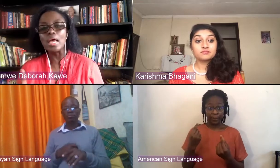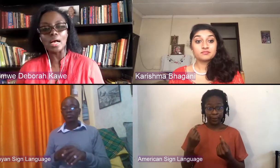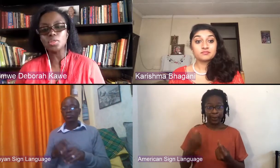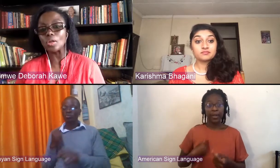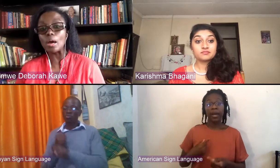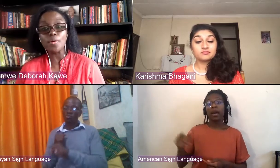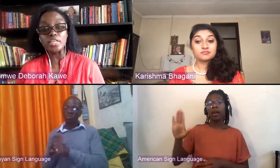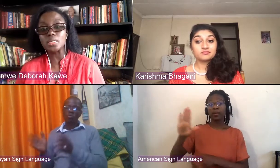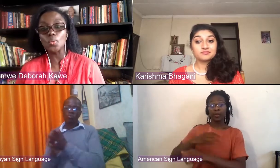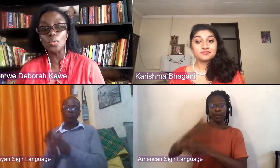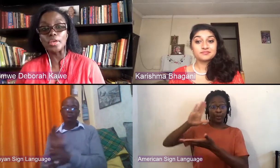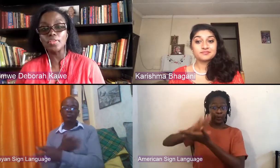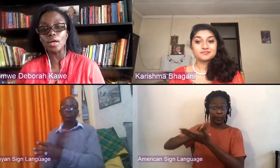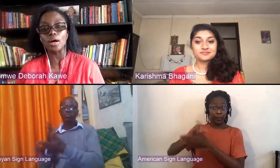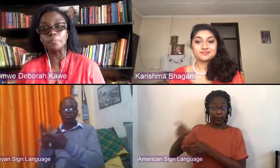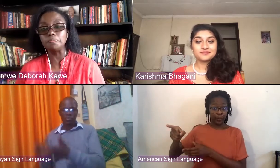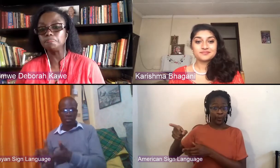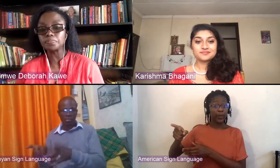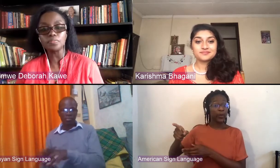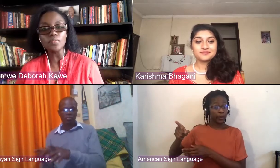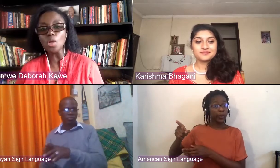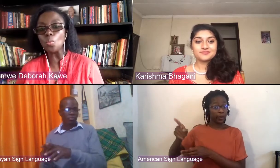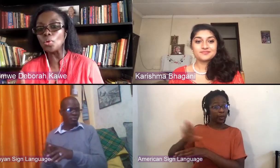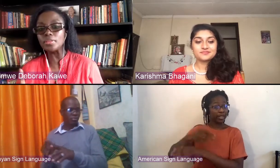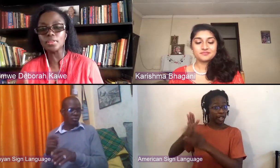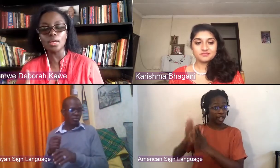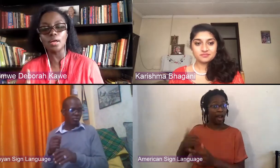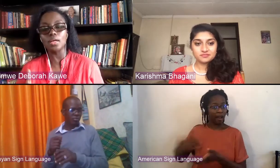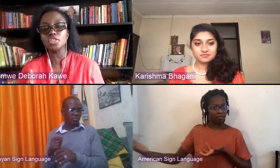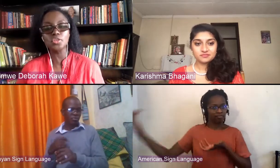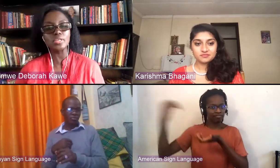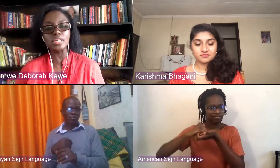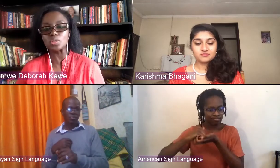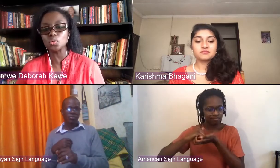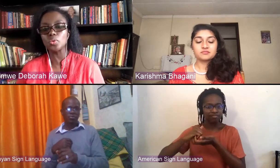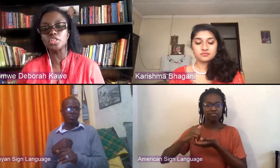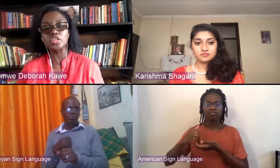I was collaborating with students who were doing videography